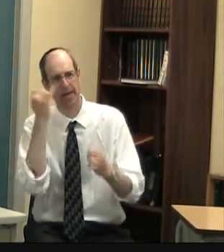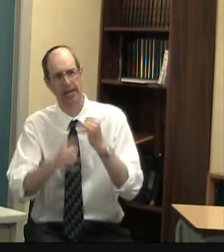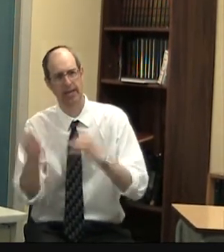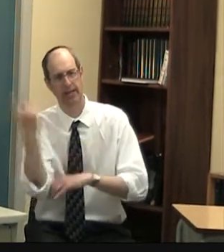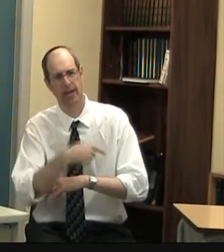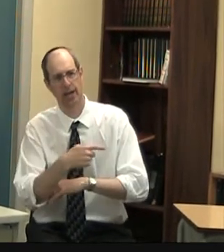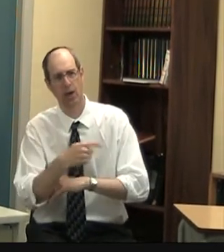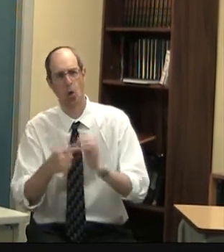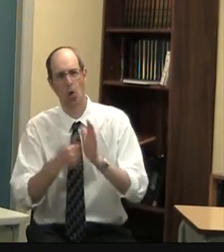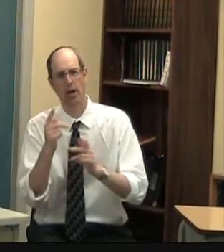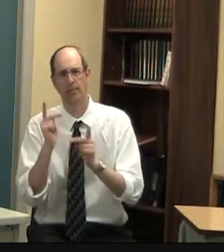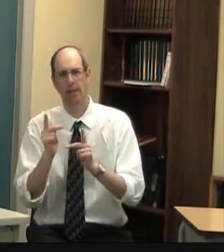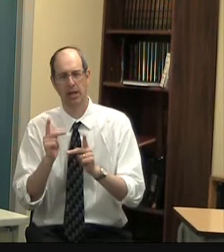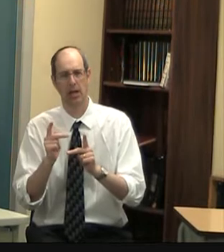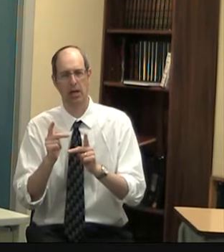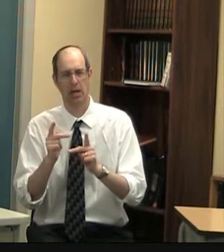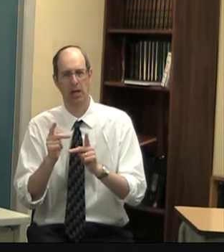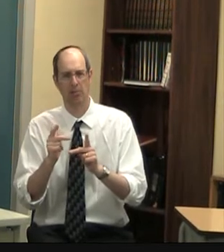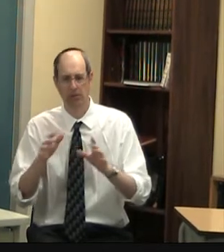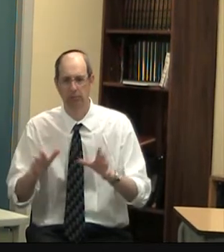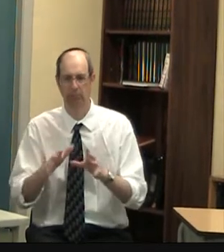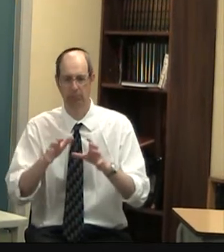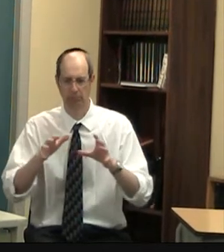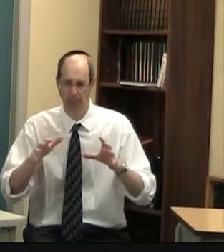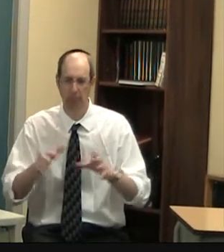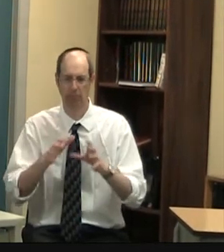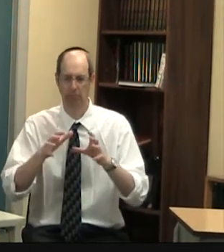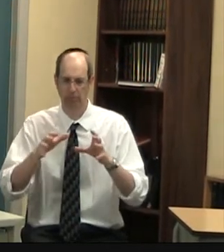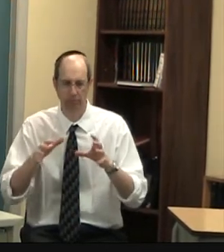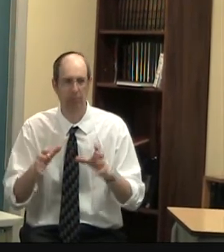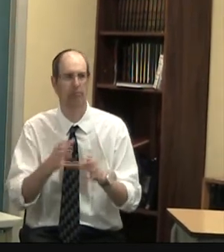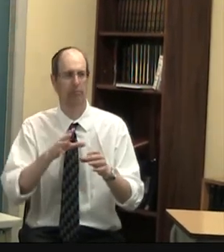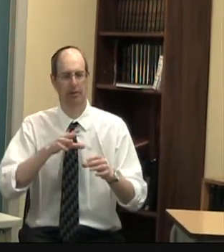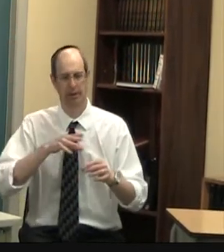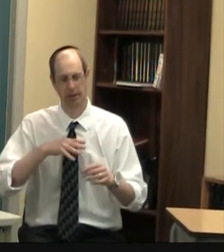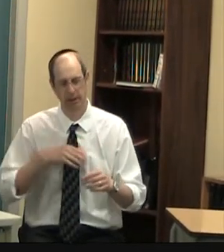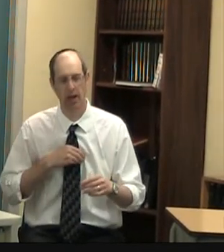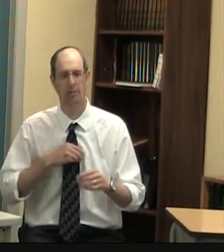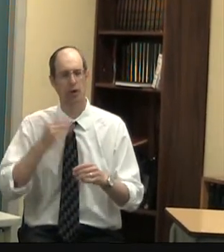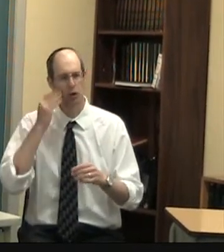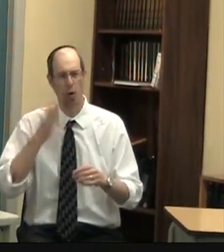Once people go ahead and they sort of more quickly and they accept it and they say you know my parents are making sacrifices